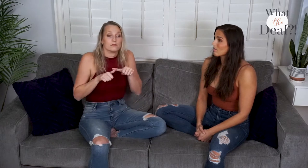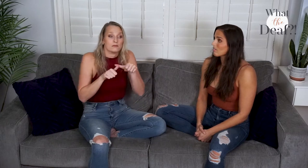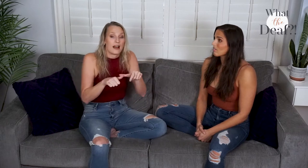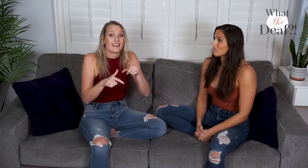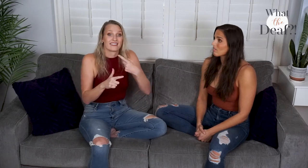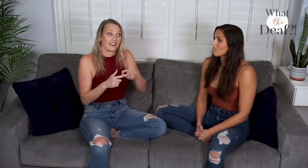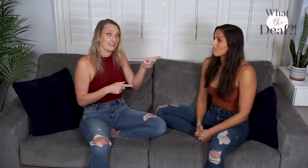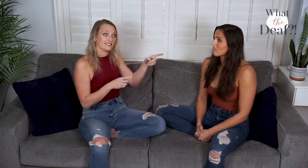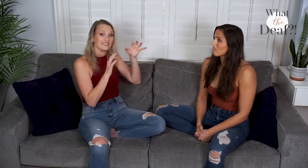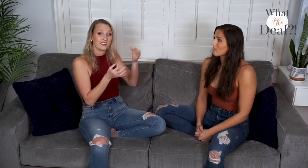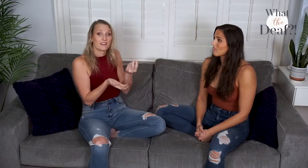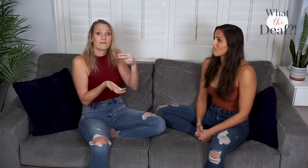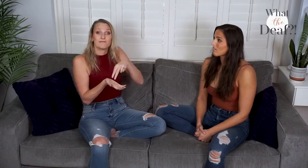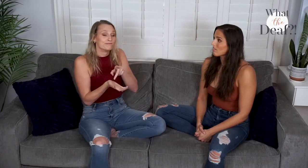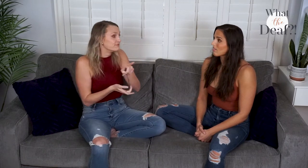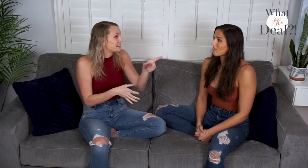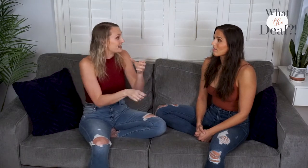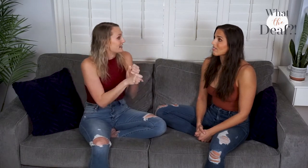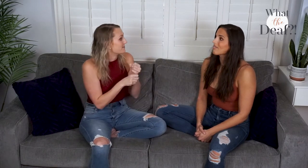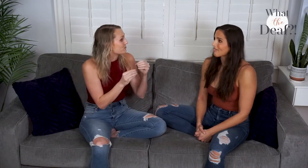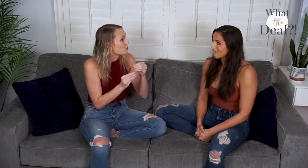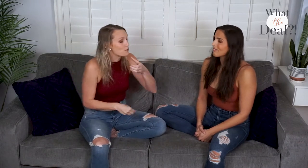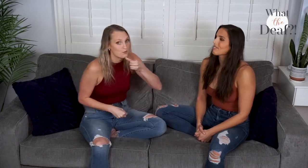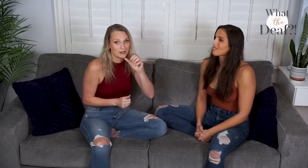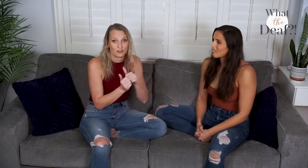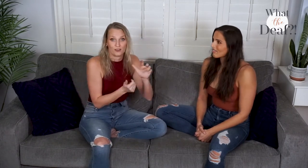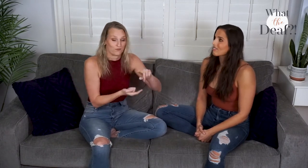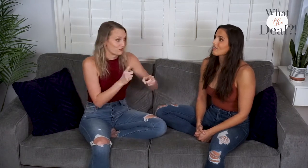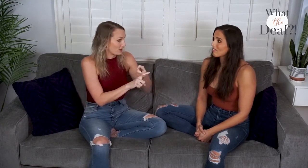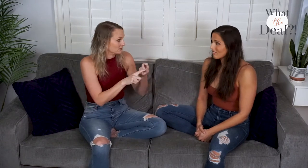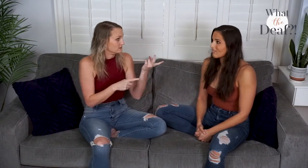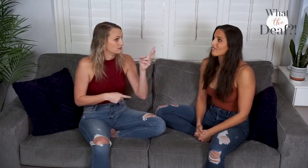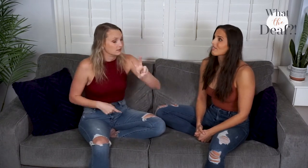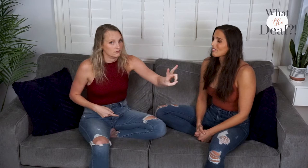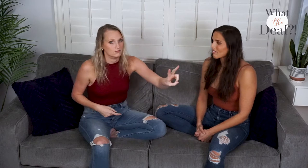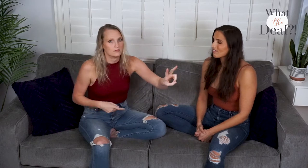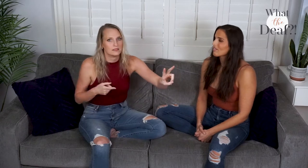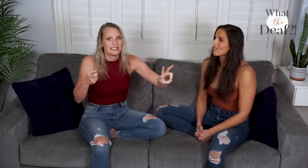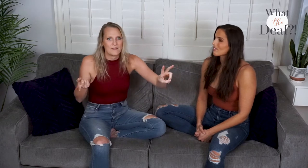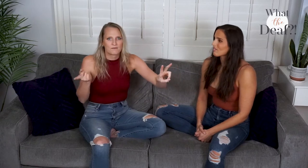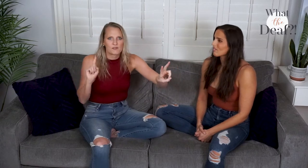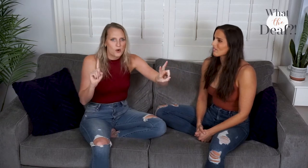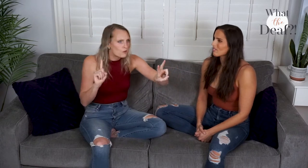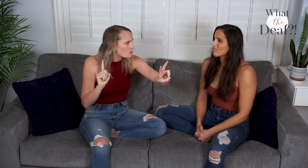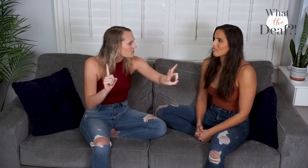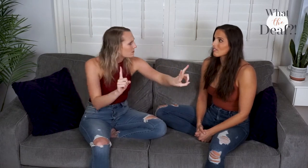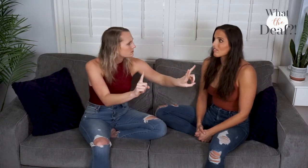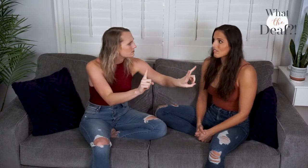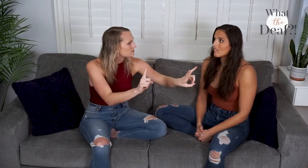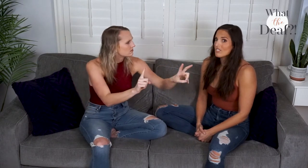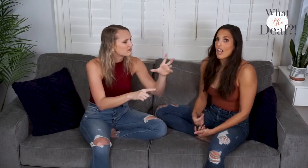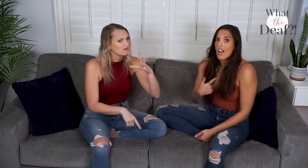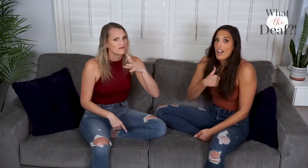And they just kept staring so Sarah decided to get up and get some more drinks with her friends. They started to follow her!